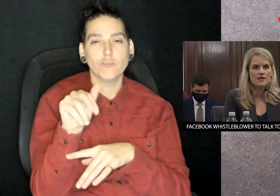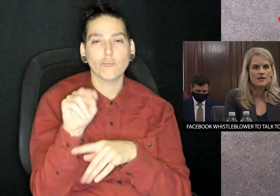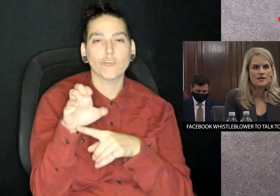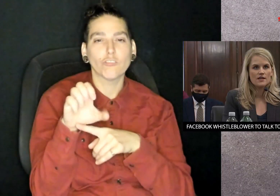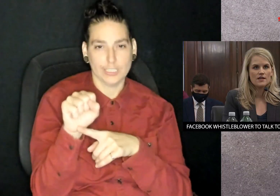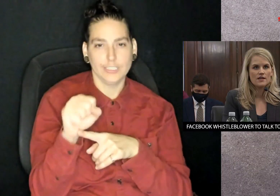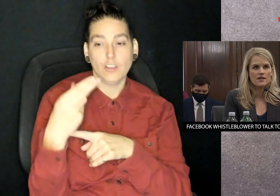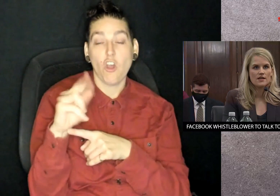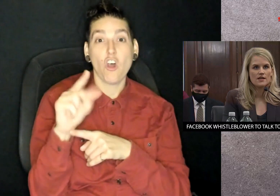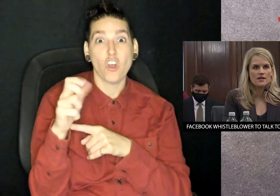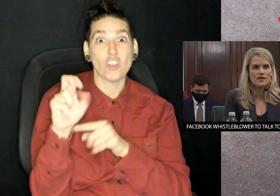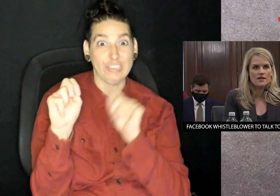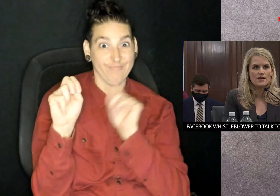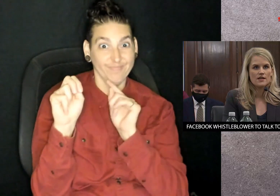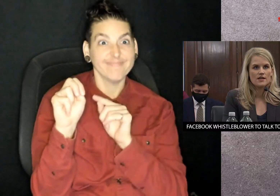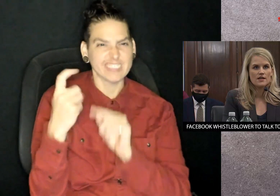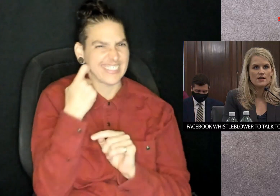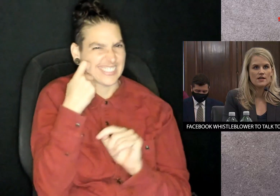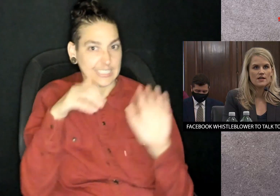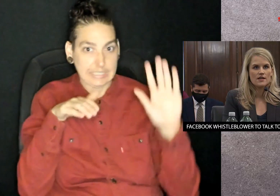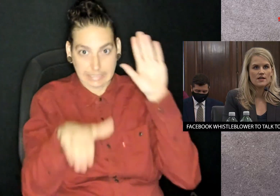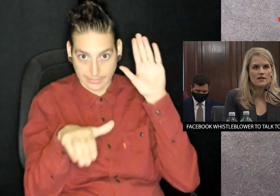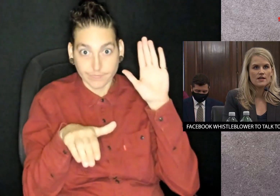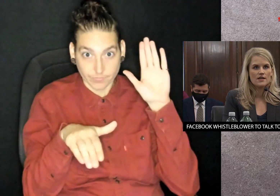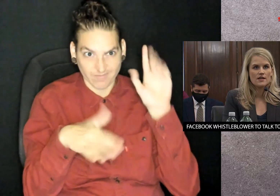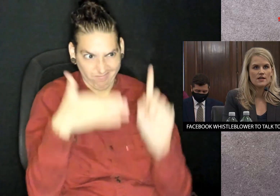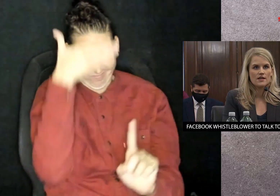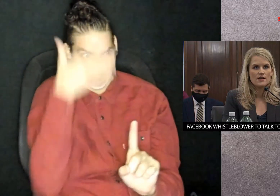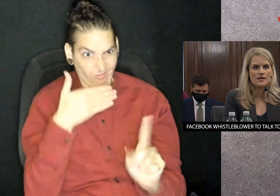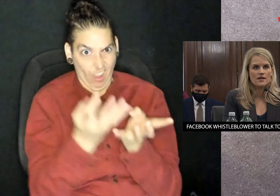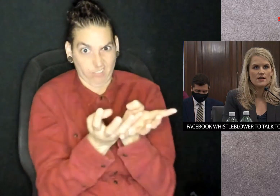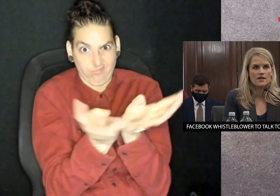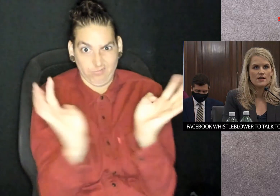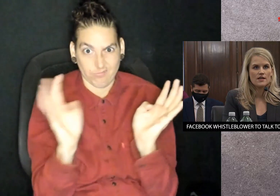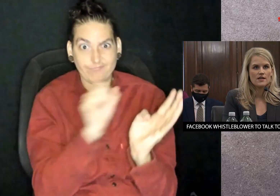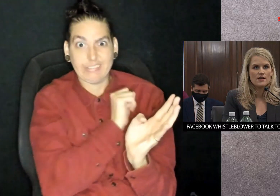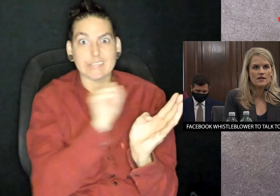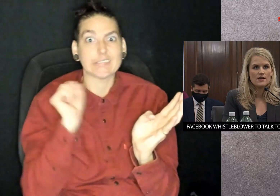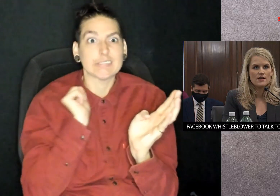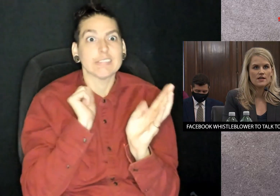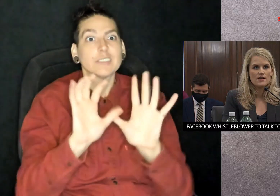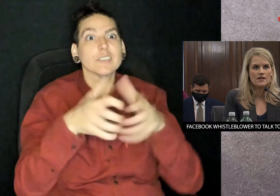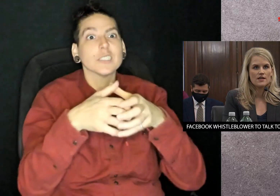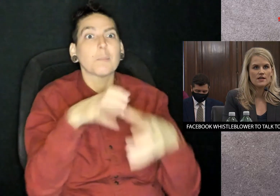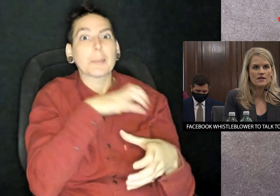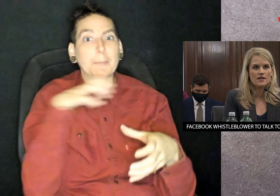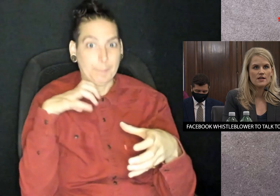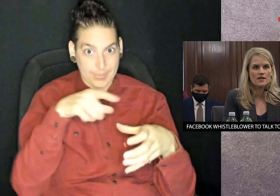Facebook whistleblower Frances Haugen who just testified in front of a Senate subcommittee